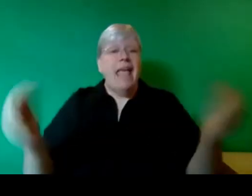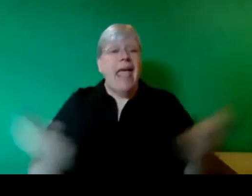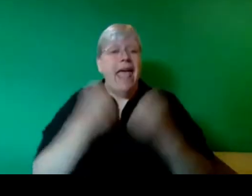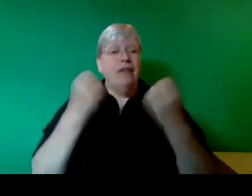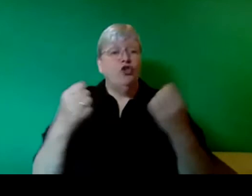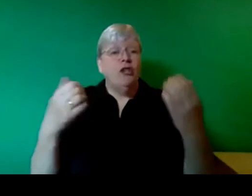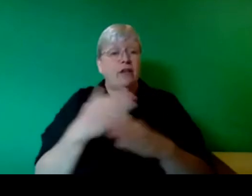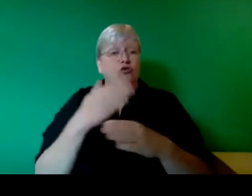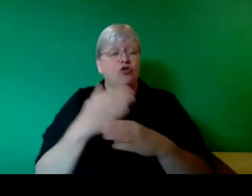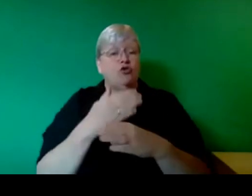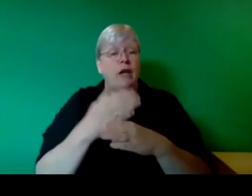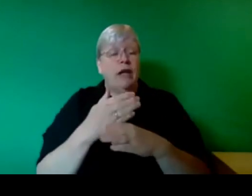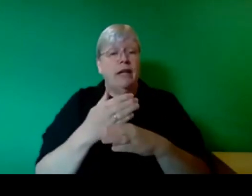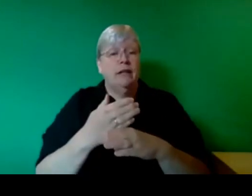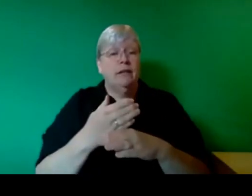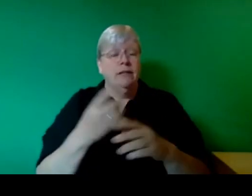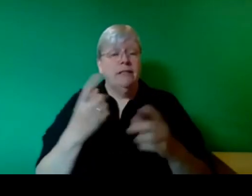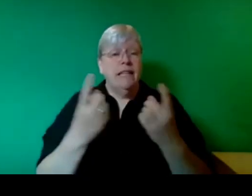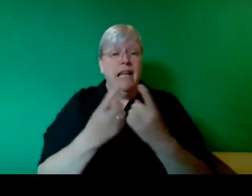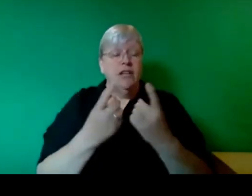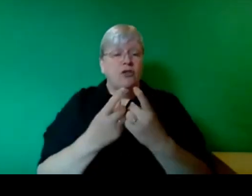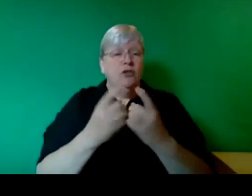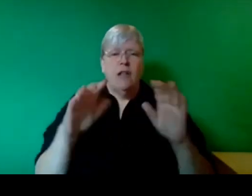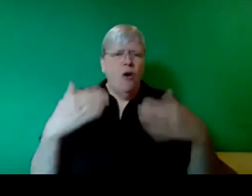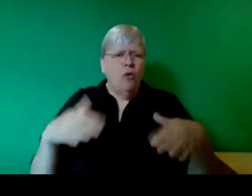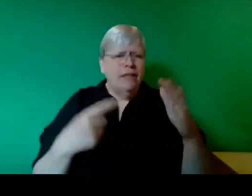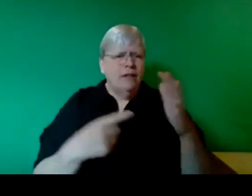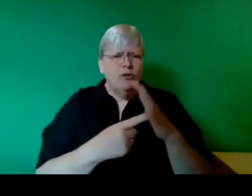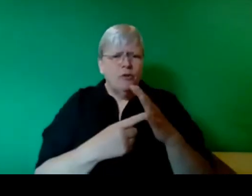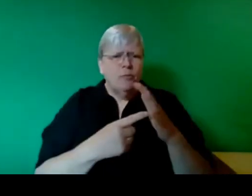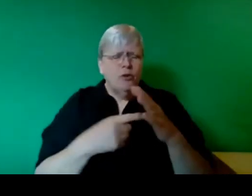Now these issues are not only crucial to tackling climate change